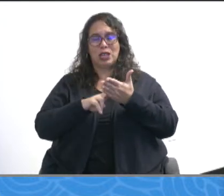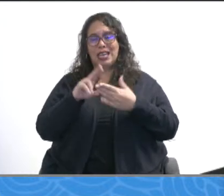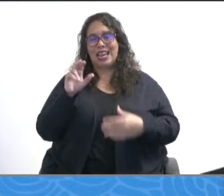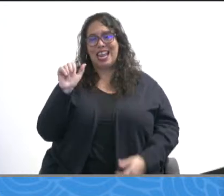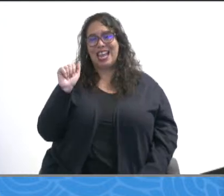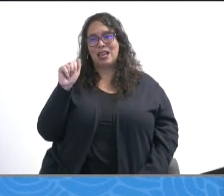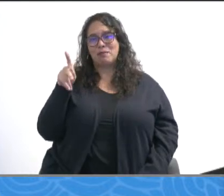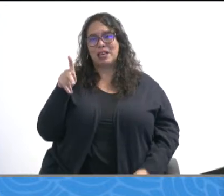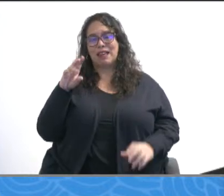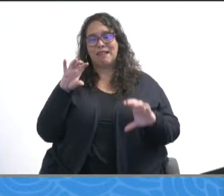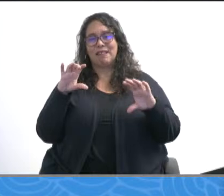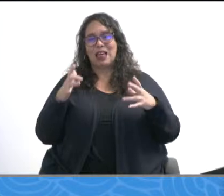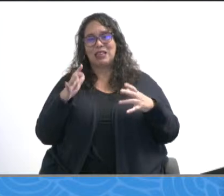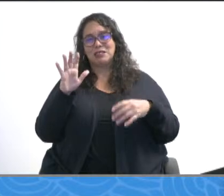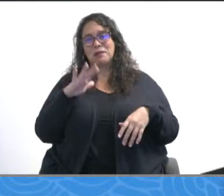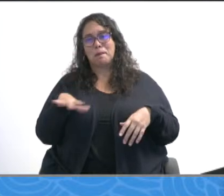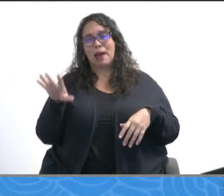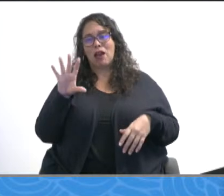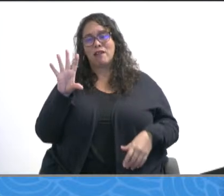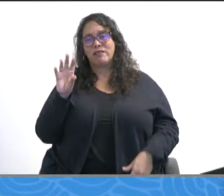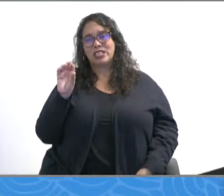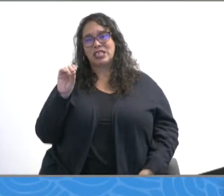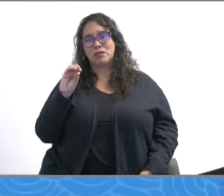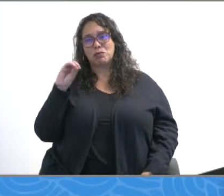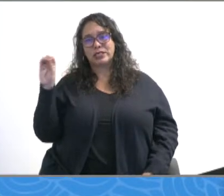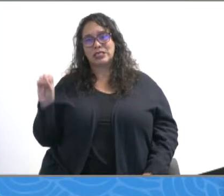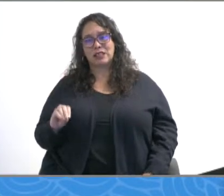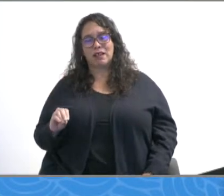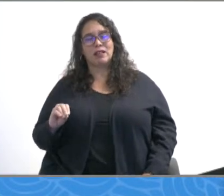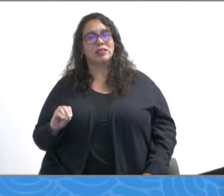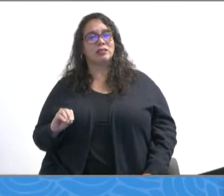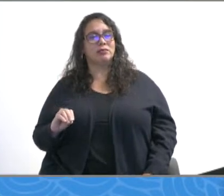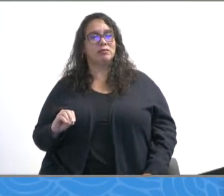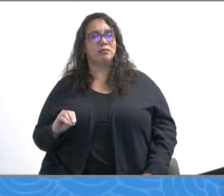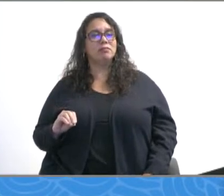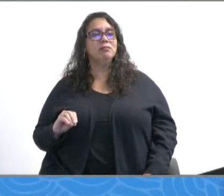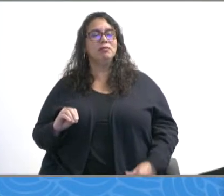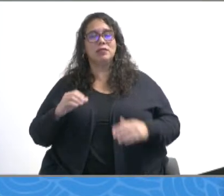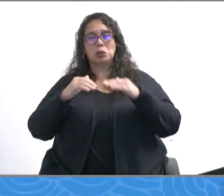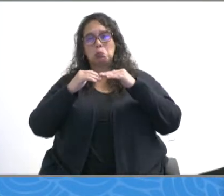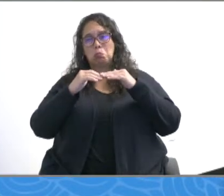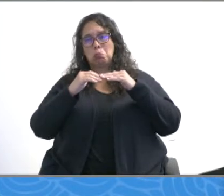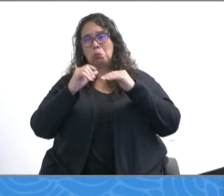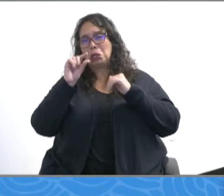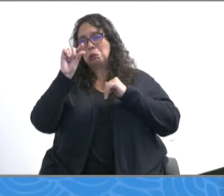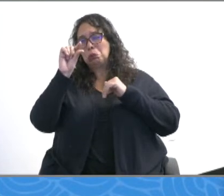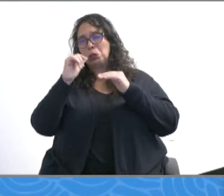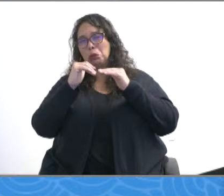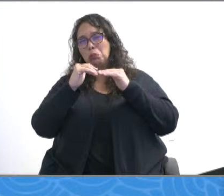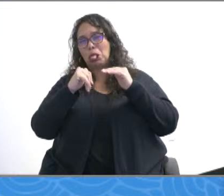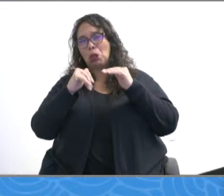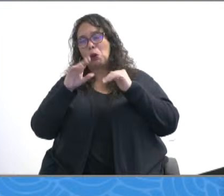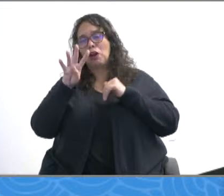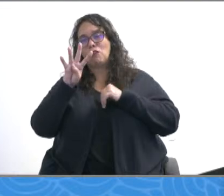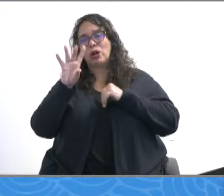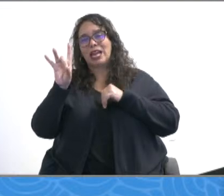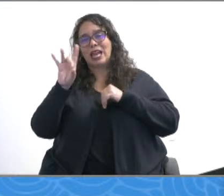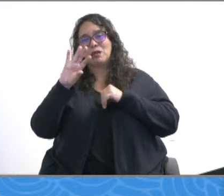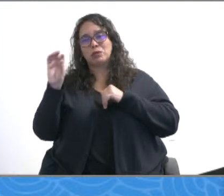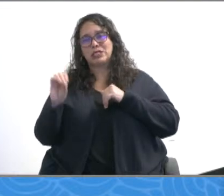that typically is around 50% as well. We're a little bit below that at 48.7% right now.